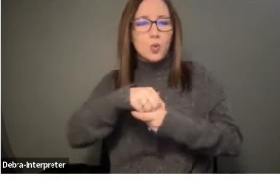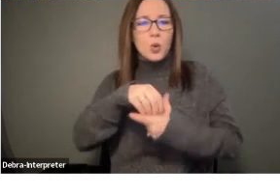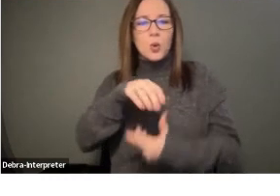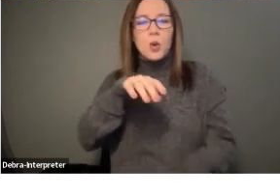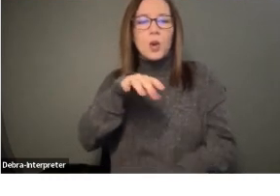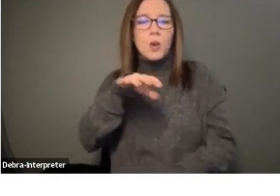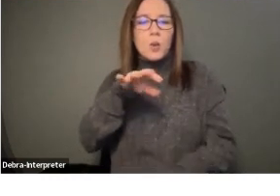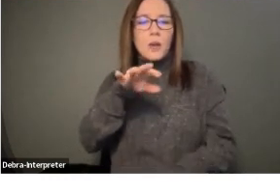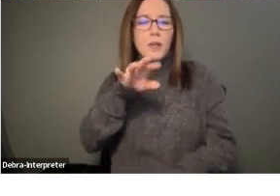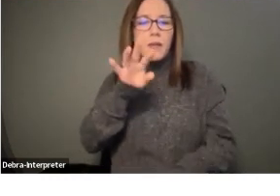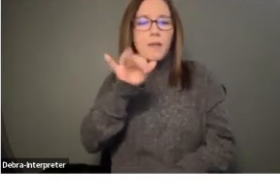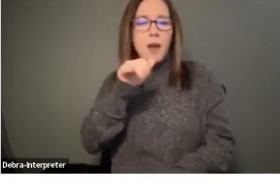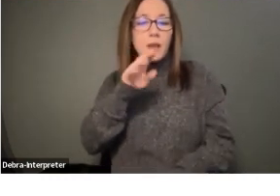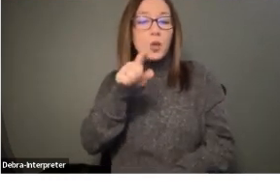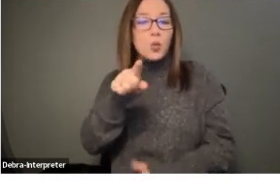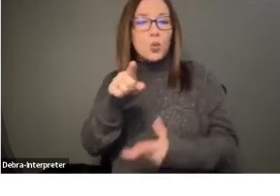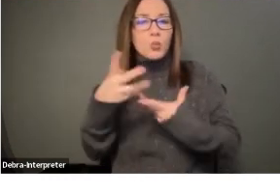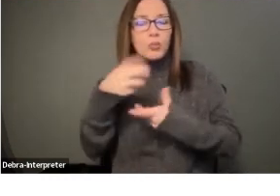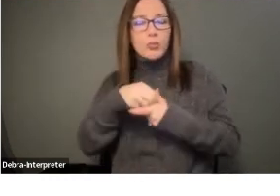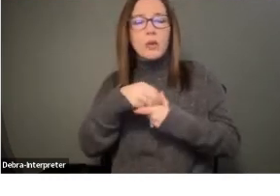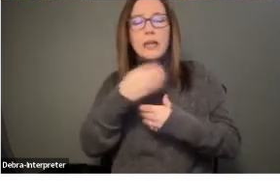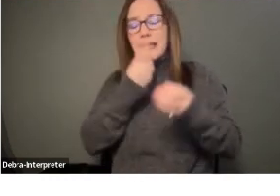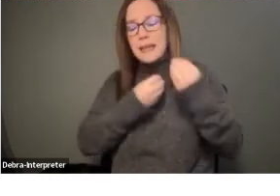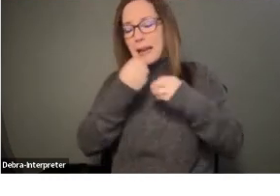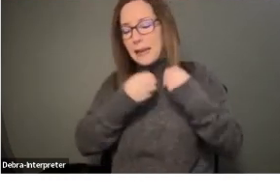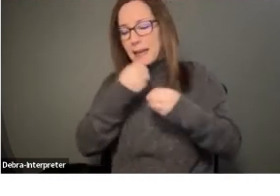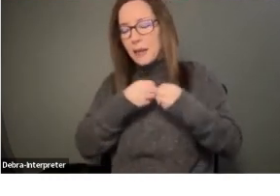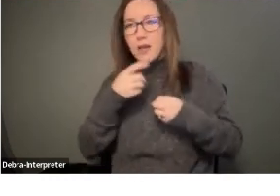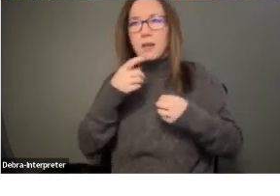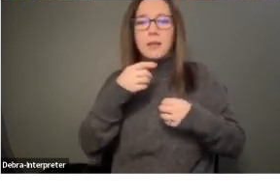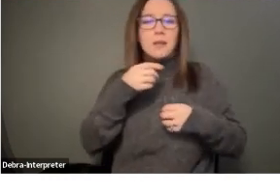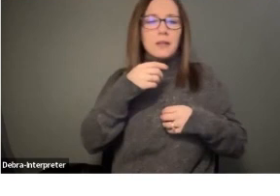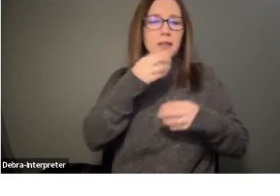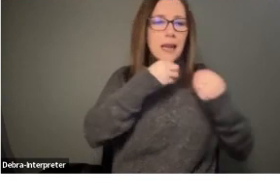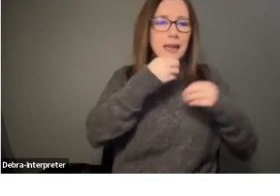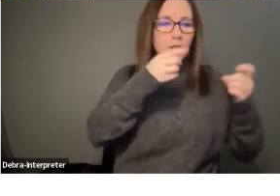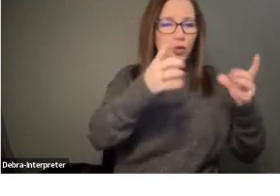ways us can continue to engage with FINE. If you you are involved zzz in a dining operation at an